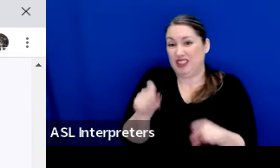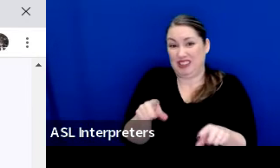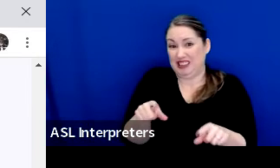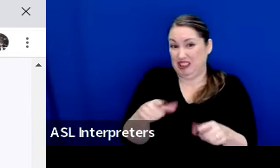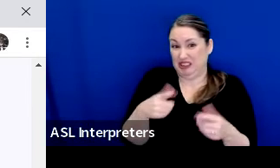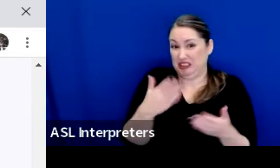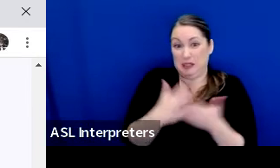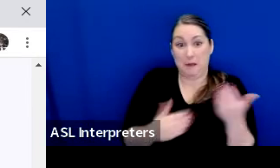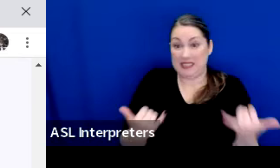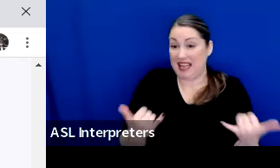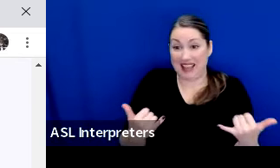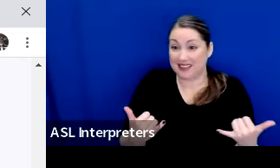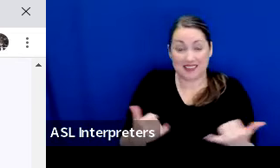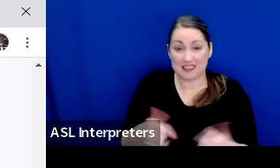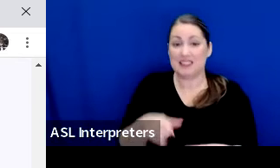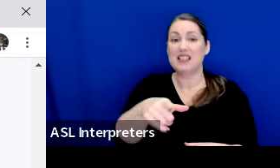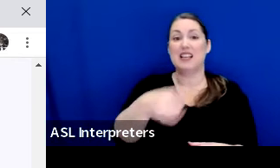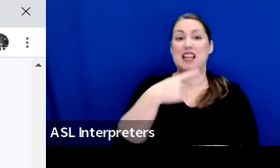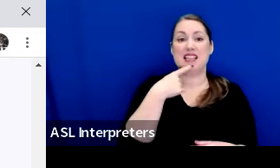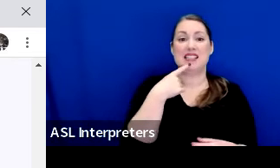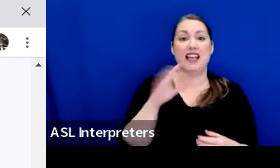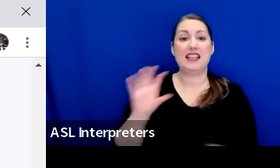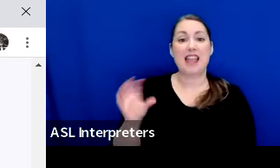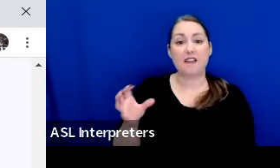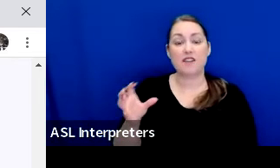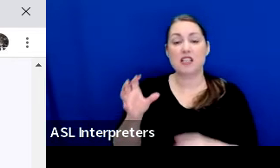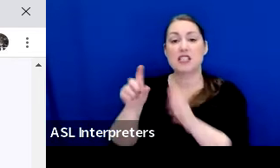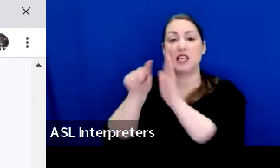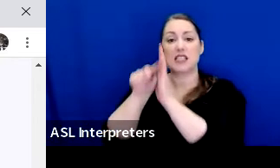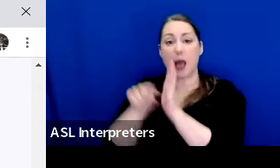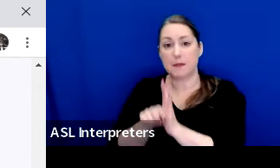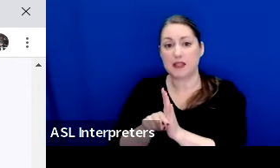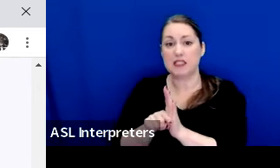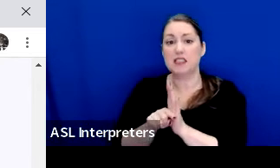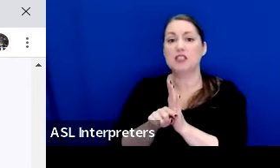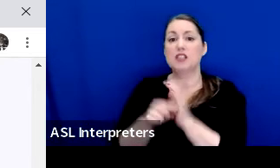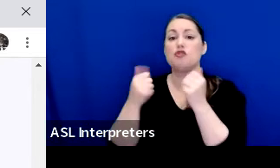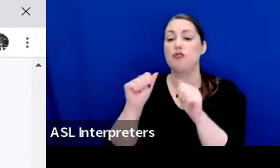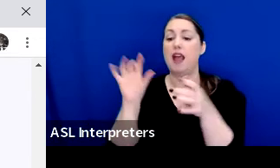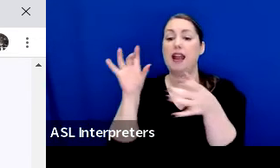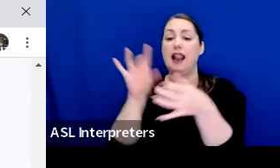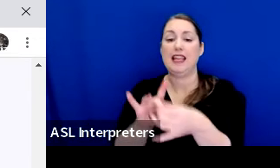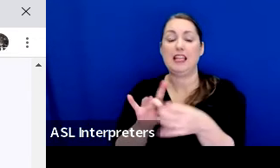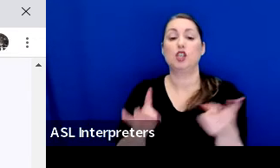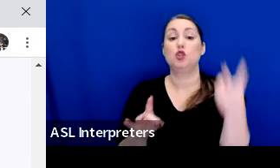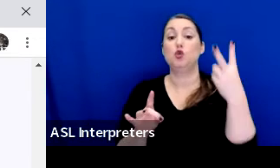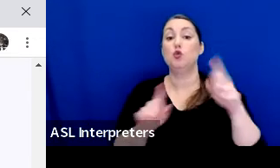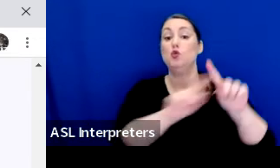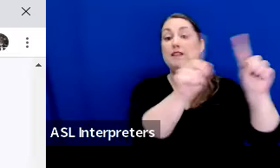So, for example, canvas is science trying to link to two different courses from the same assignment? How do you do that?